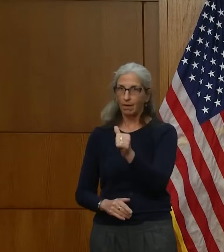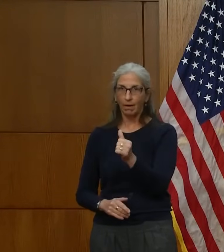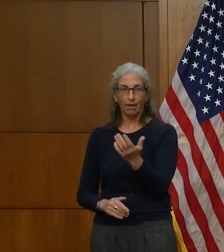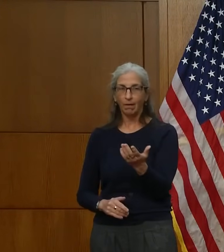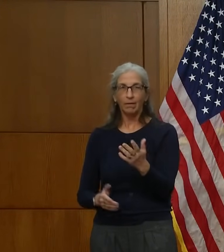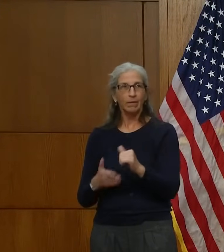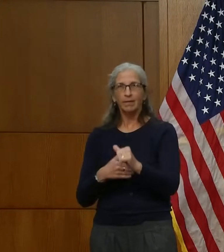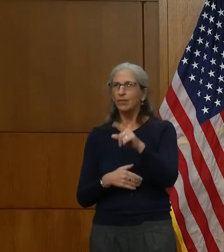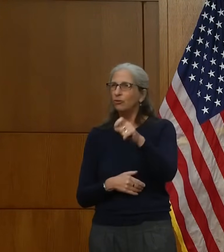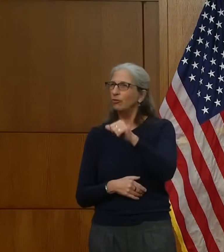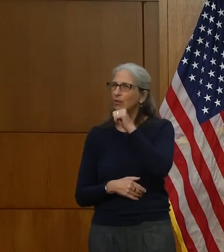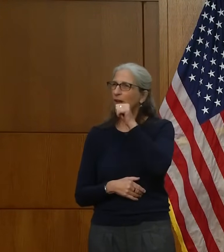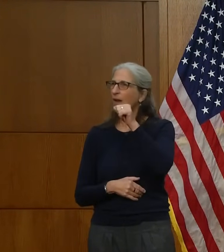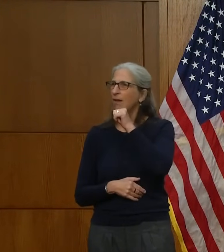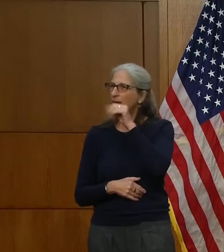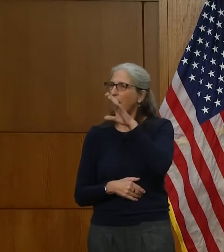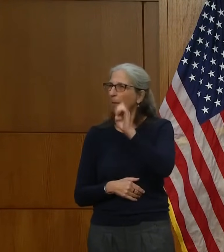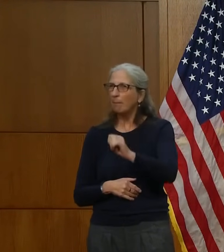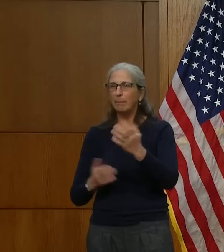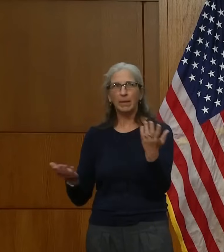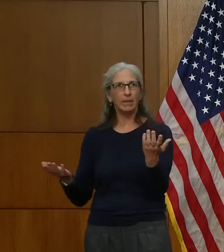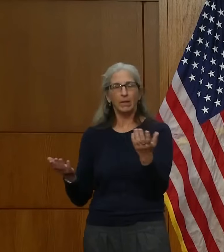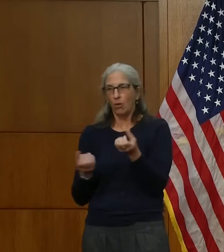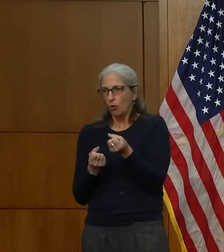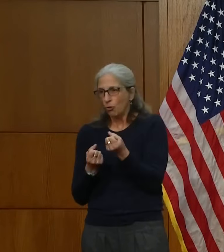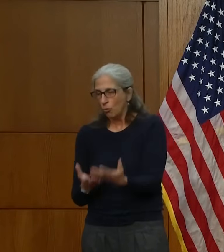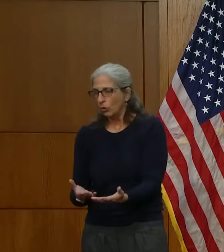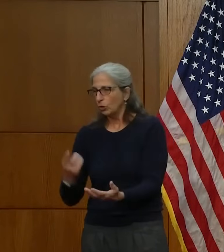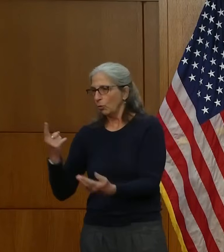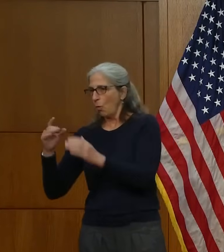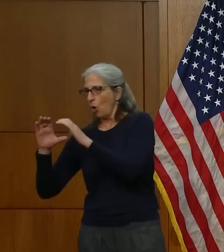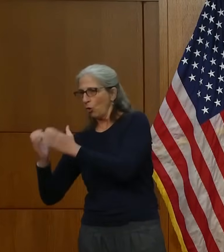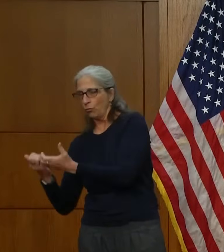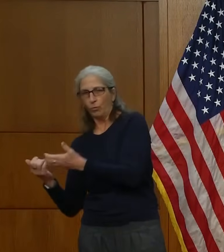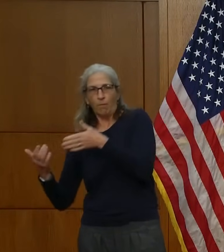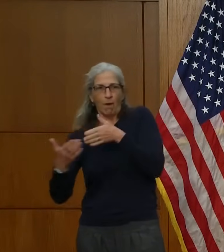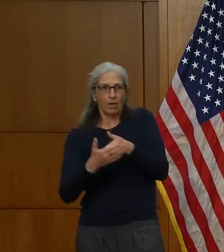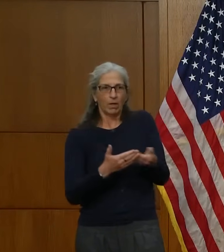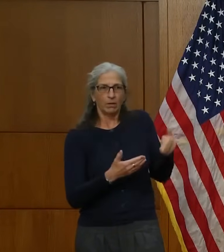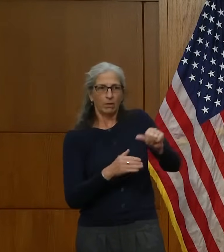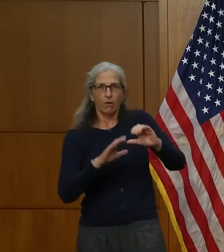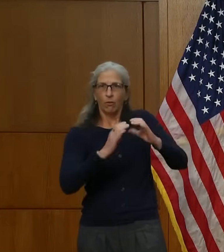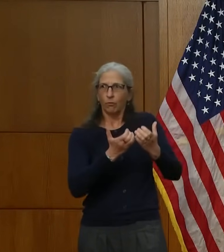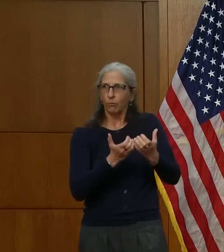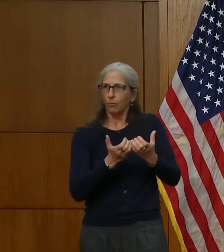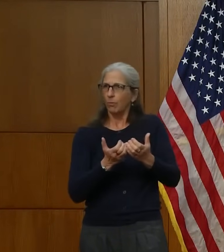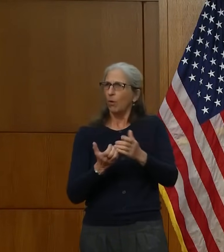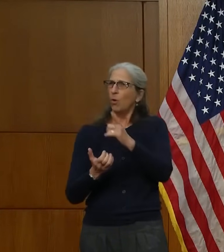I WOULD REMIND EVERYBODY IN VIRGINIA THAT WE'RE NOT THE ENEMY. THIS SHOULD NOT BE DIVISIVE. IT SHOULDN'T PIT ONE